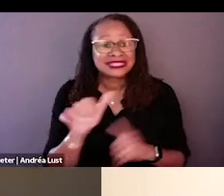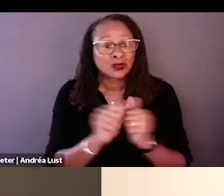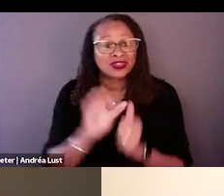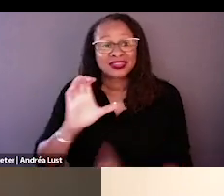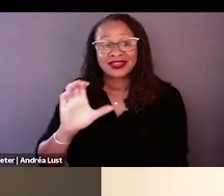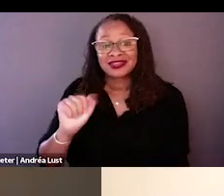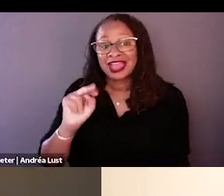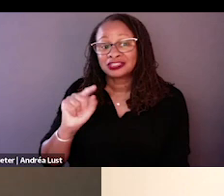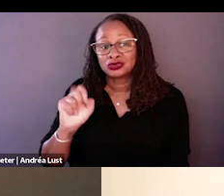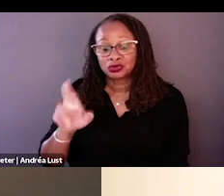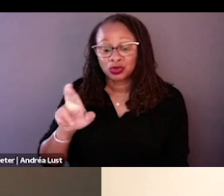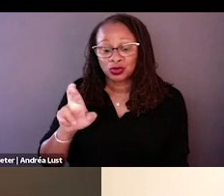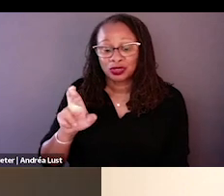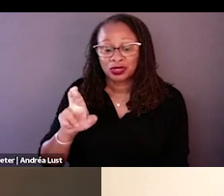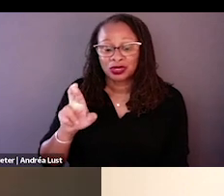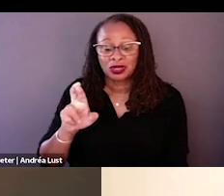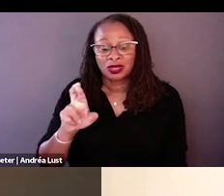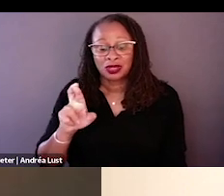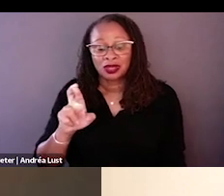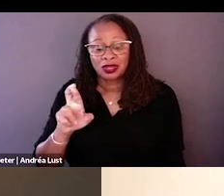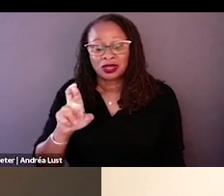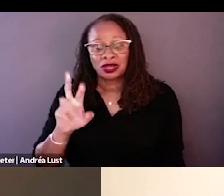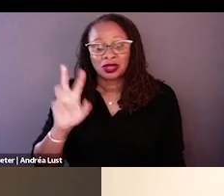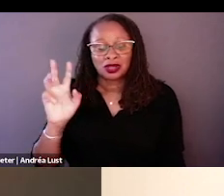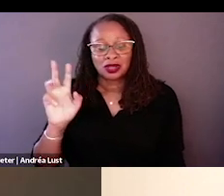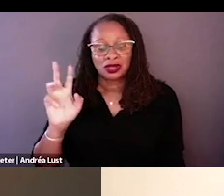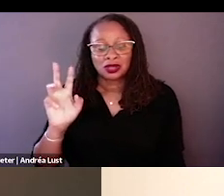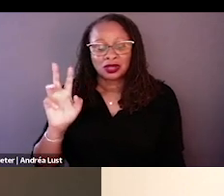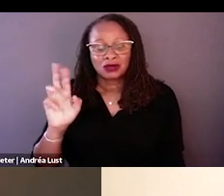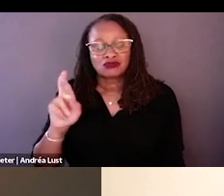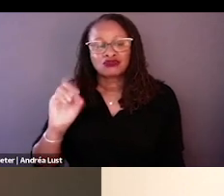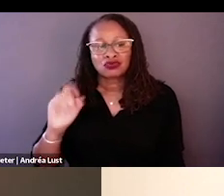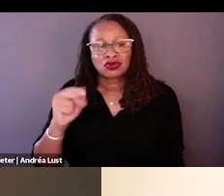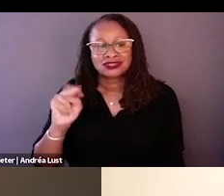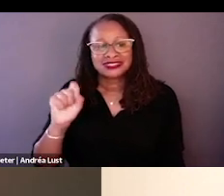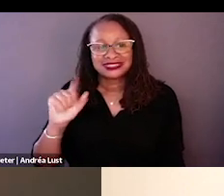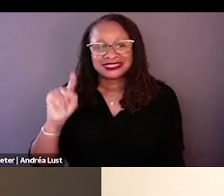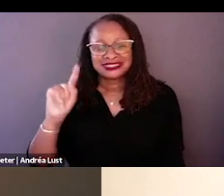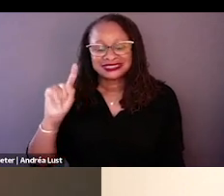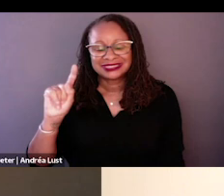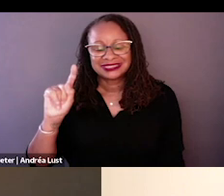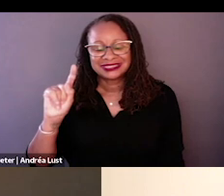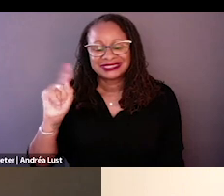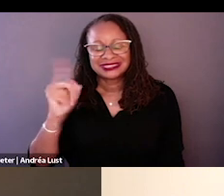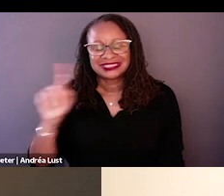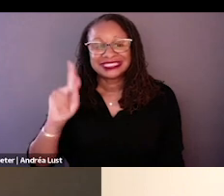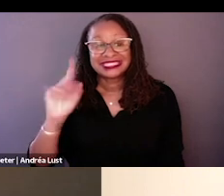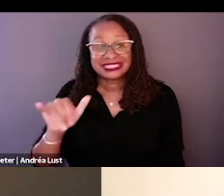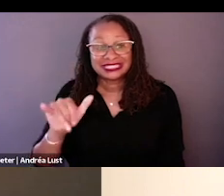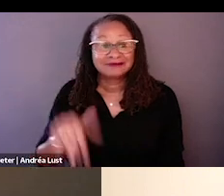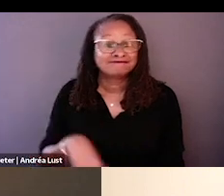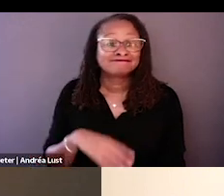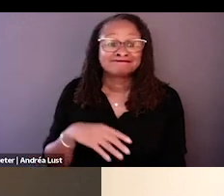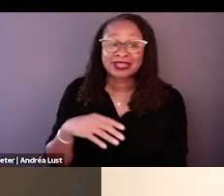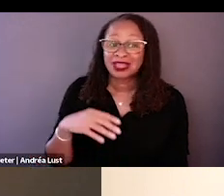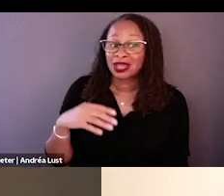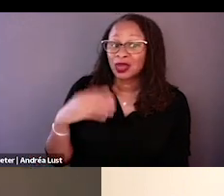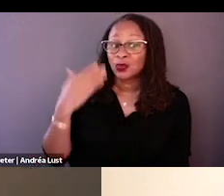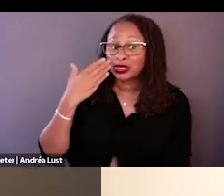That felt to me like some kind of historical magic.